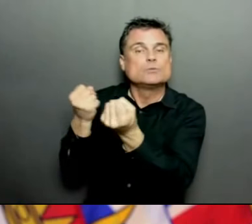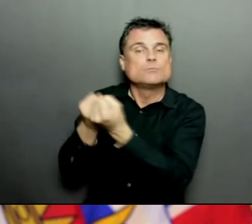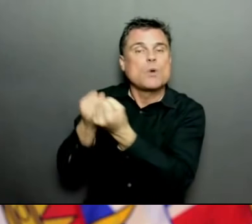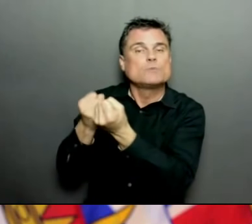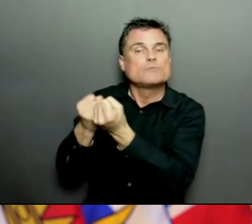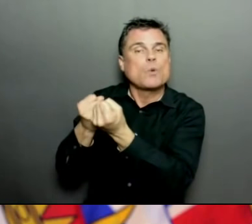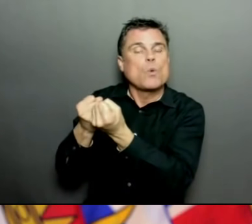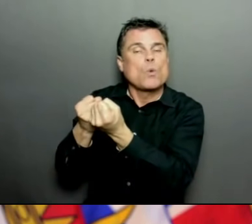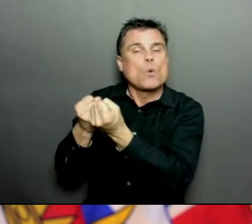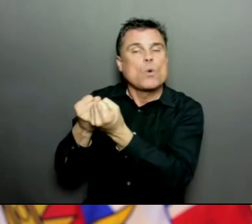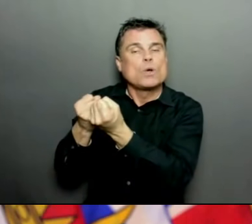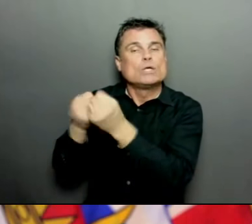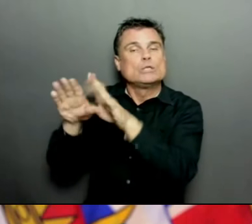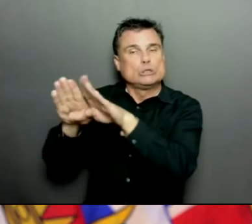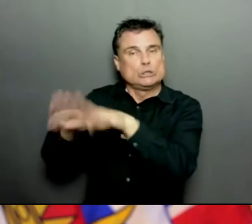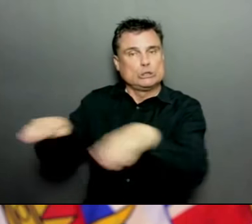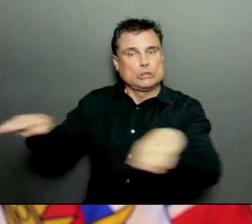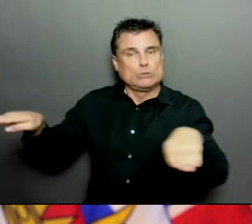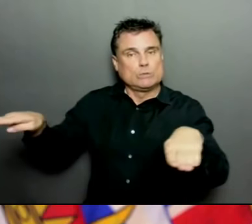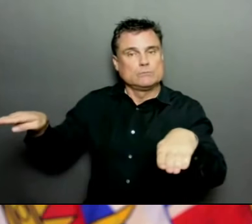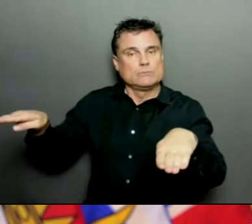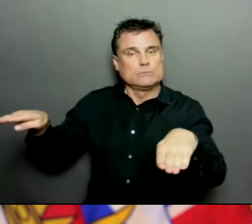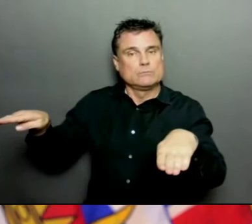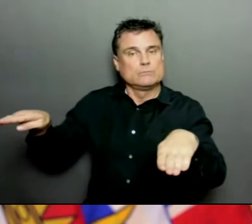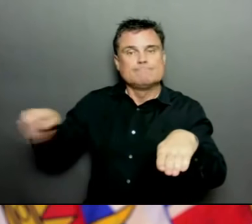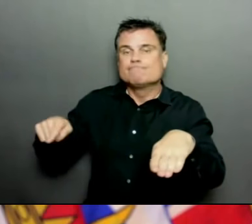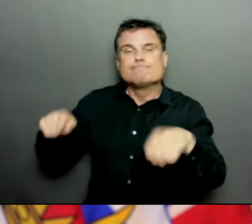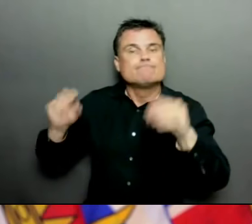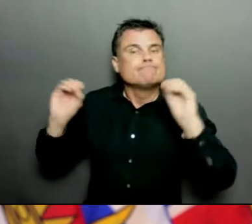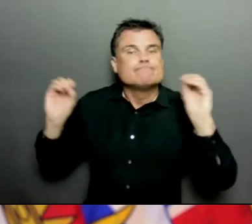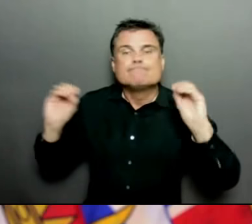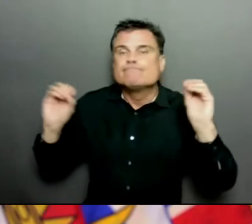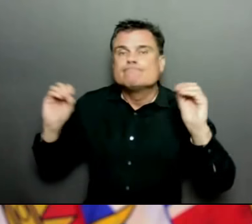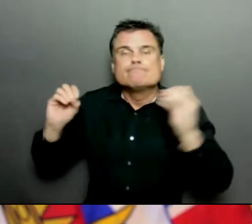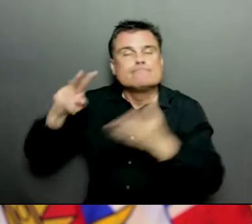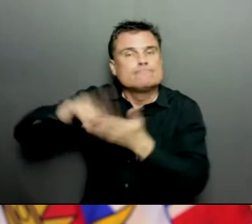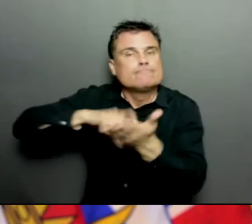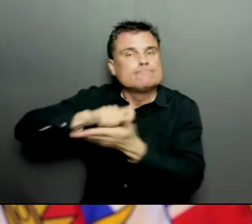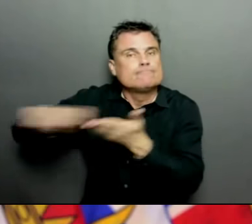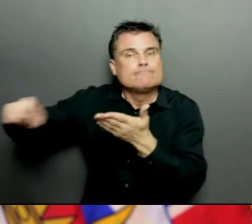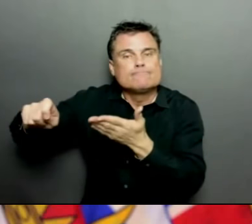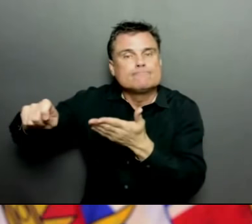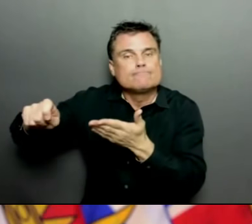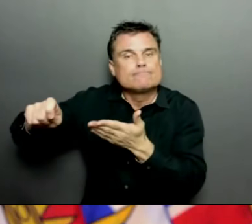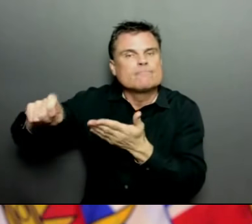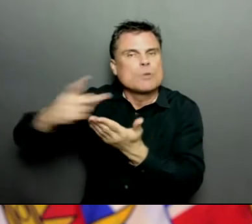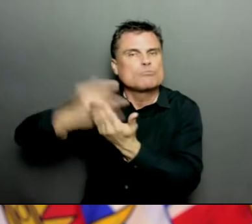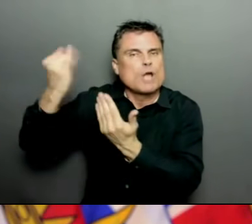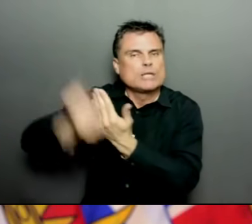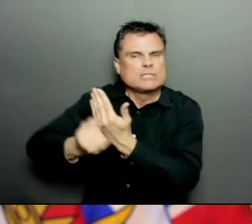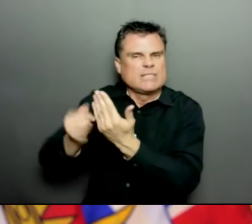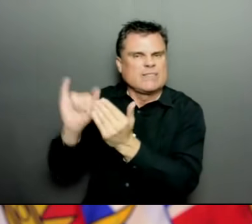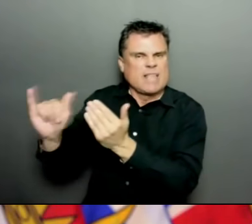an organization that provides support for children around Canada to make sure they have access to literary supplies, books and